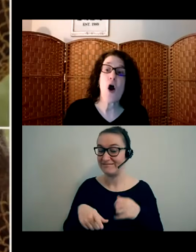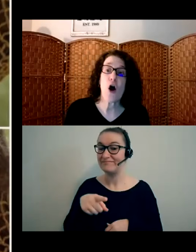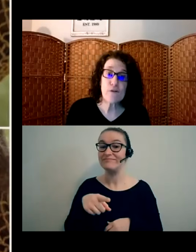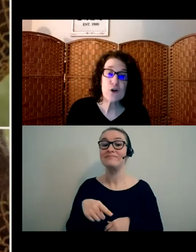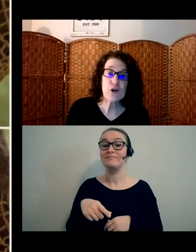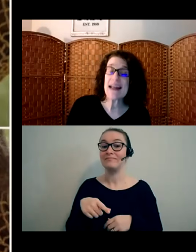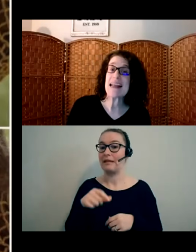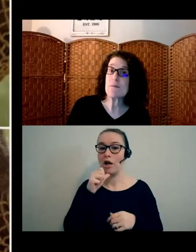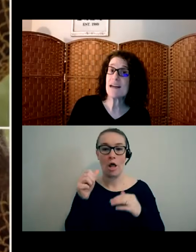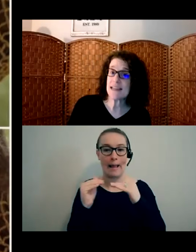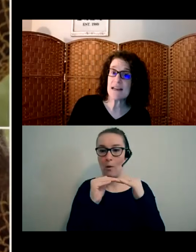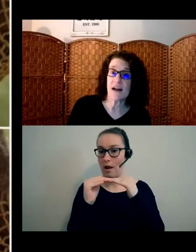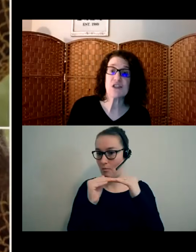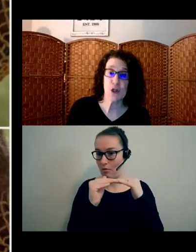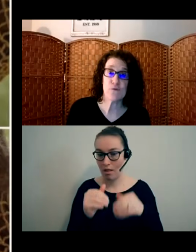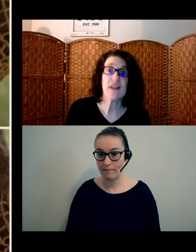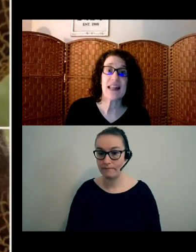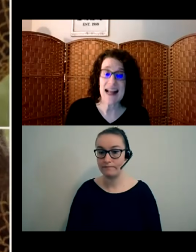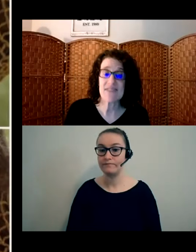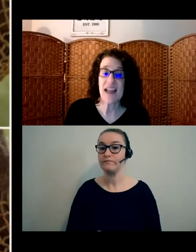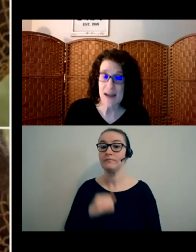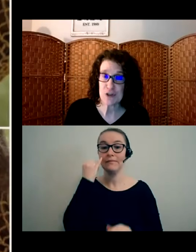Harvard and MIT got sued for their lack of captions.